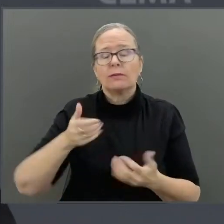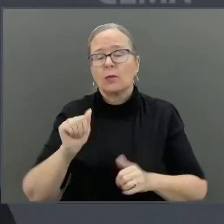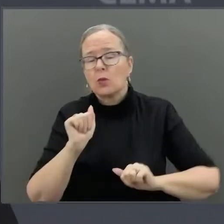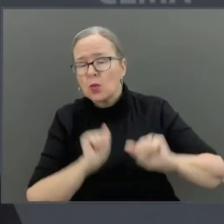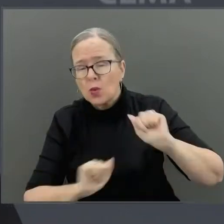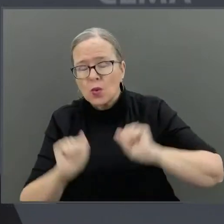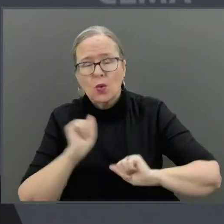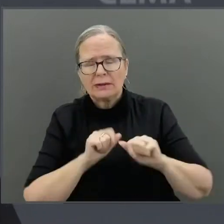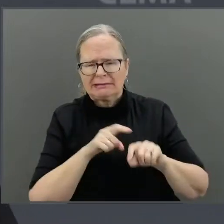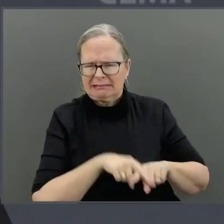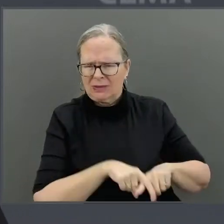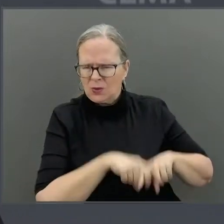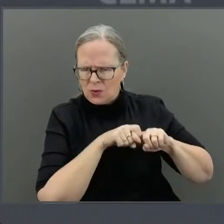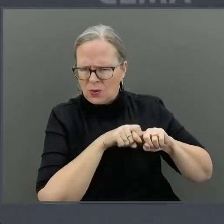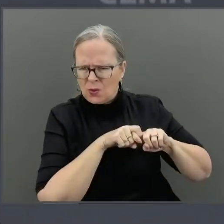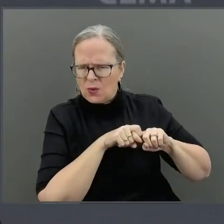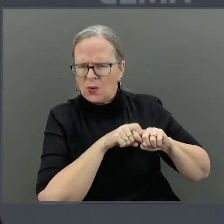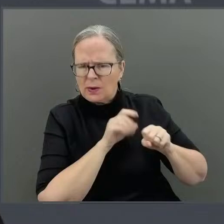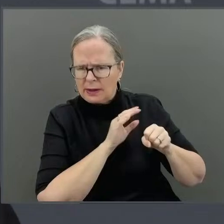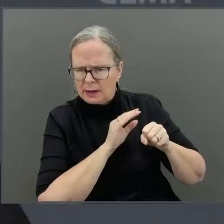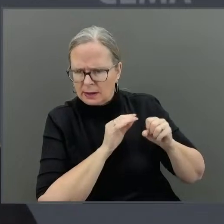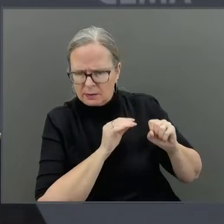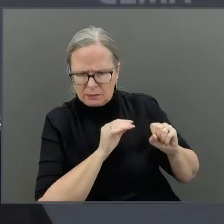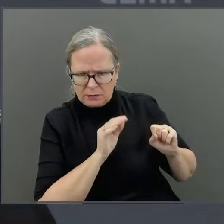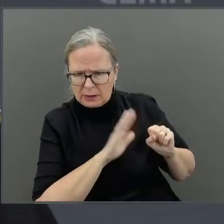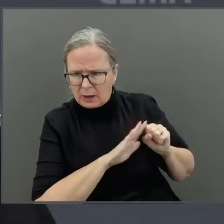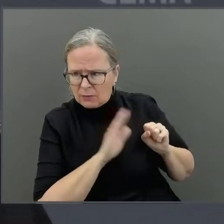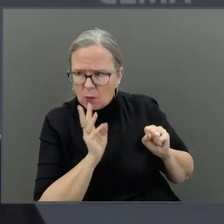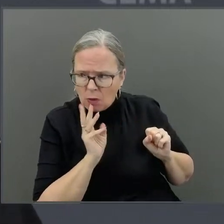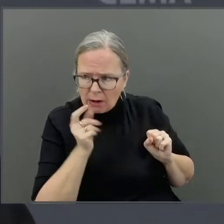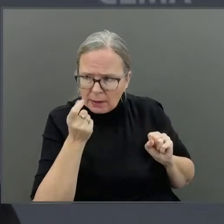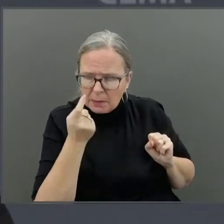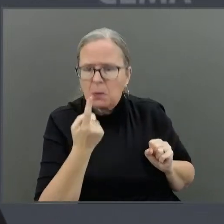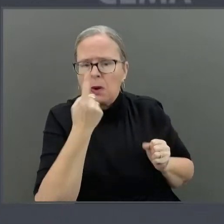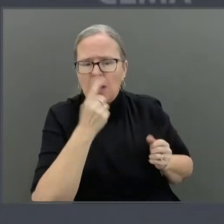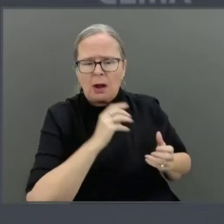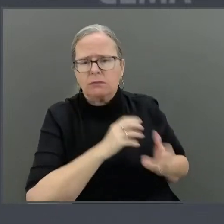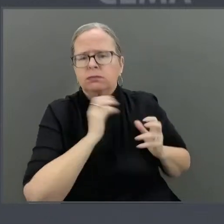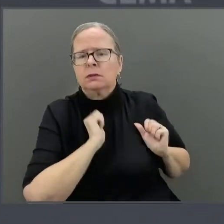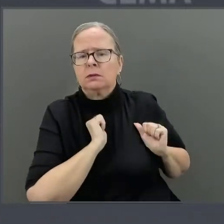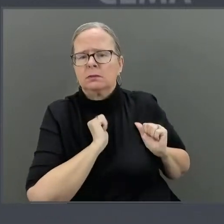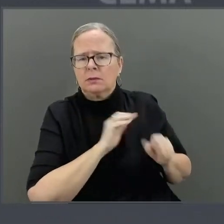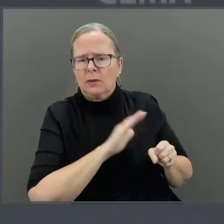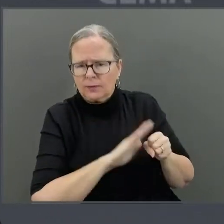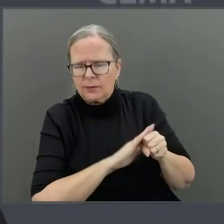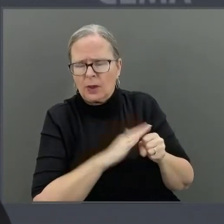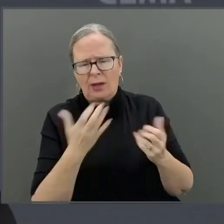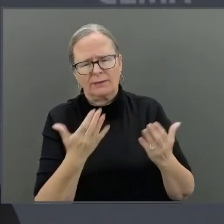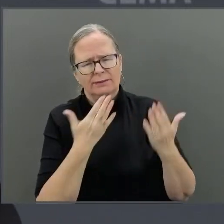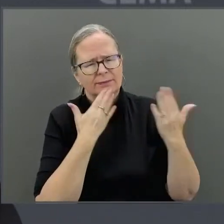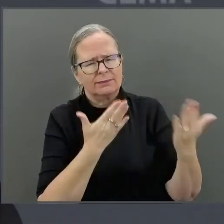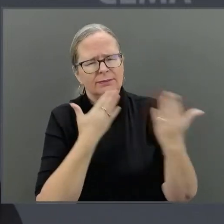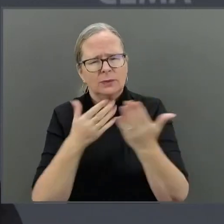helping us make every drop count by staying closed you are making a big difference making sure that